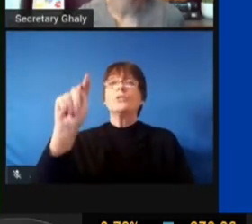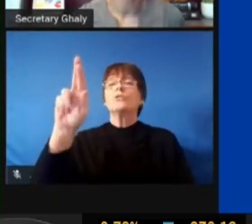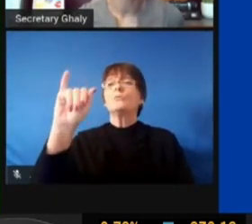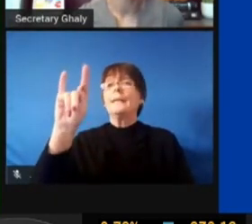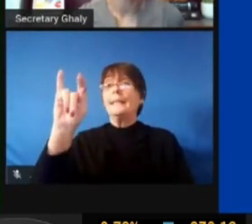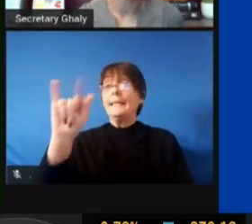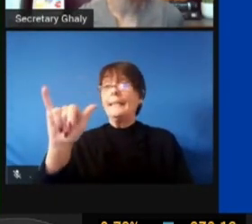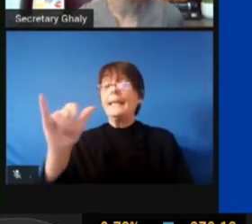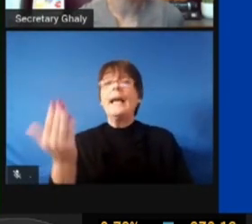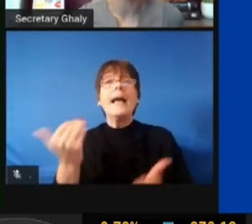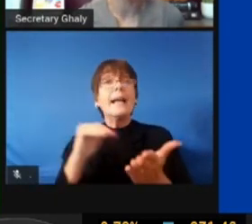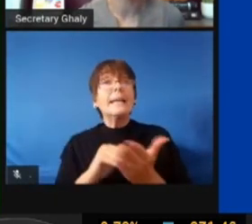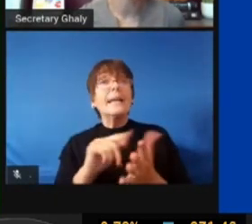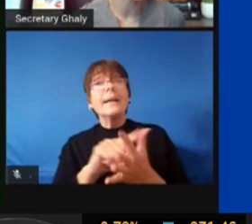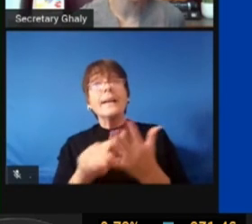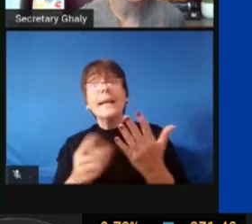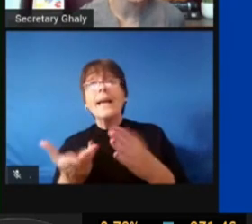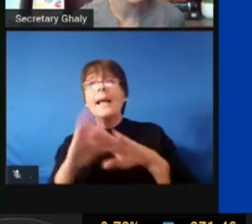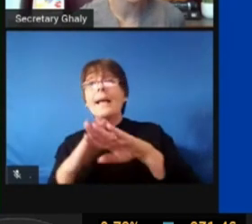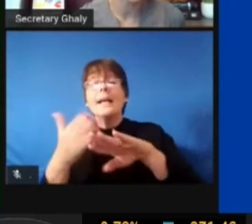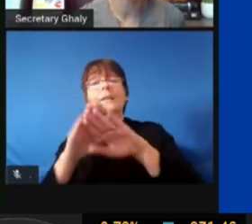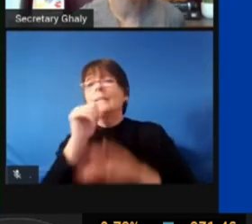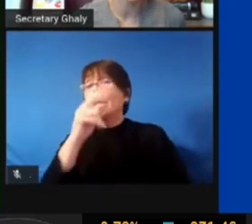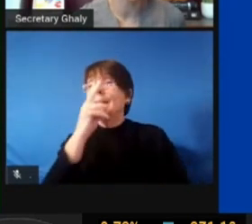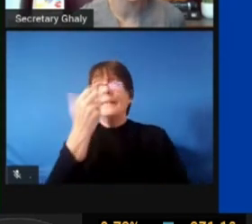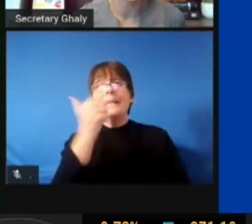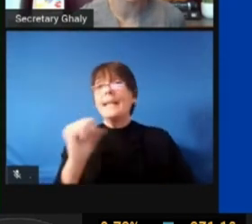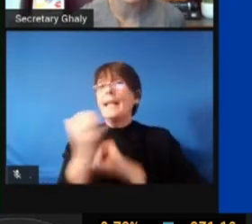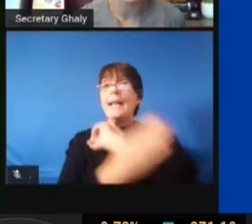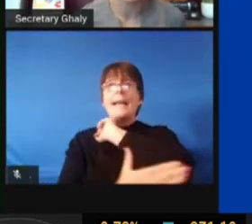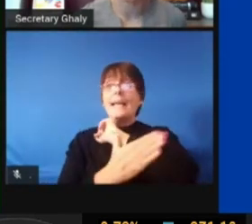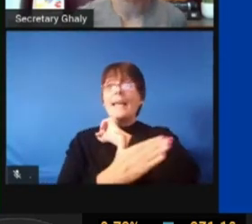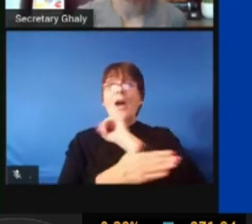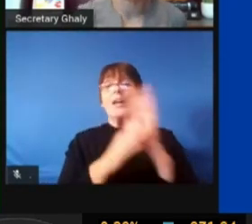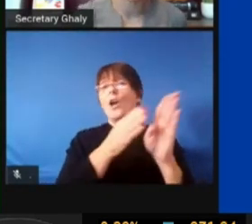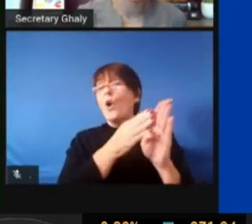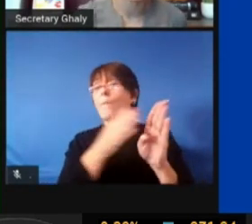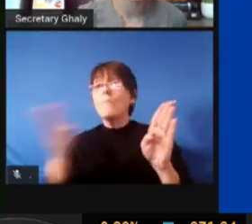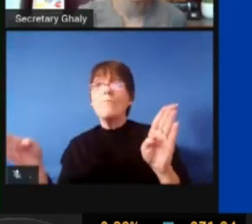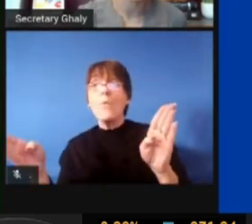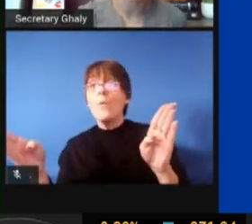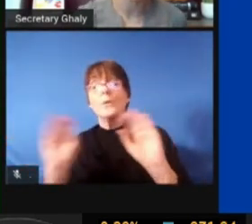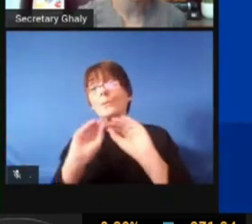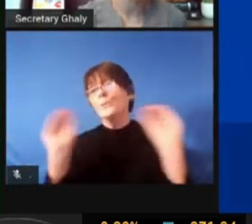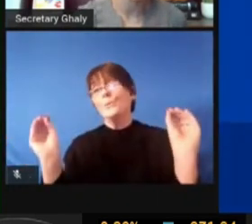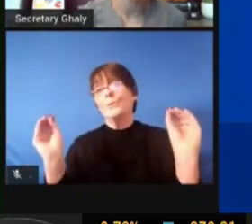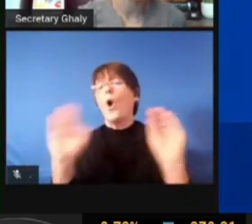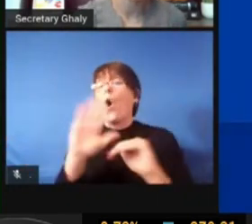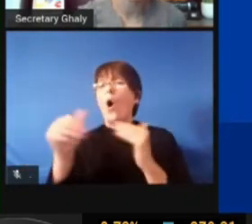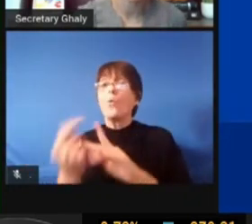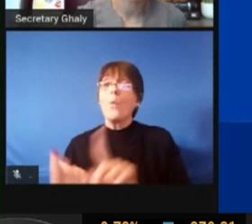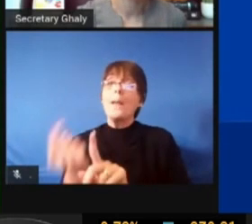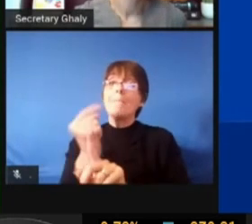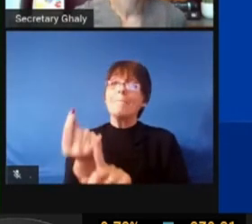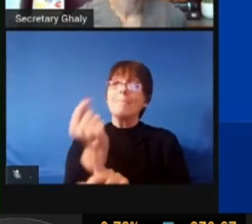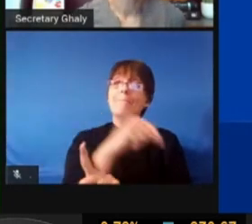THERE ARE ALSO COUNTIES MOVING BACK TO ORANGE. INCLUDING TRINITY.